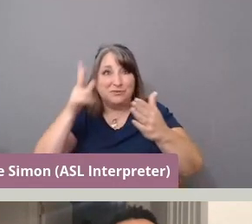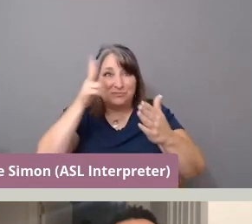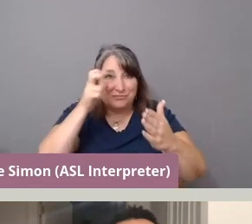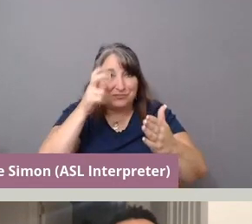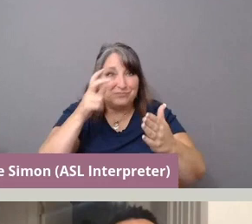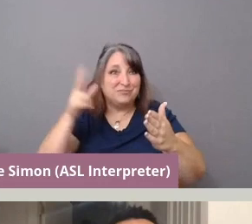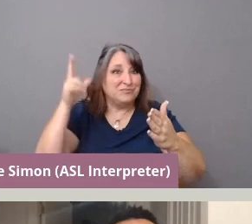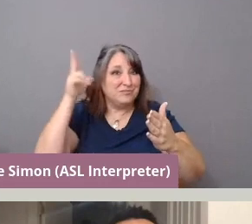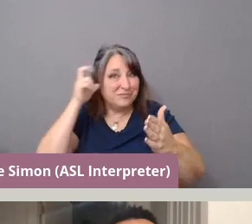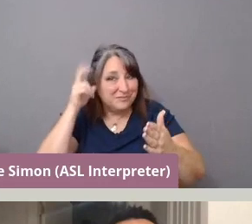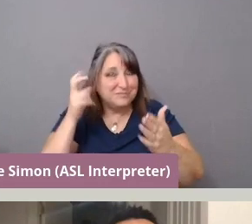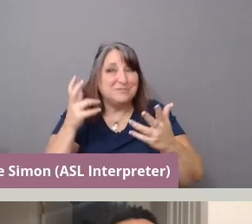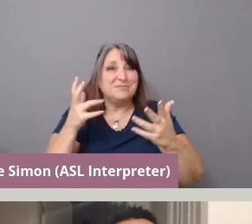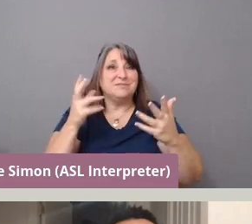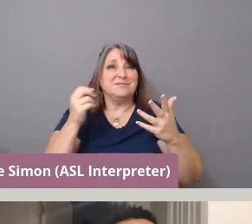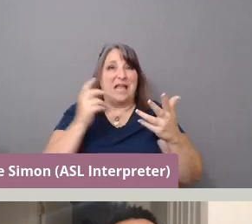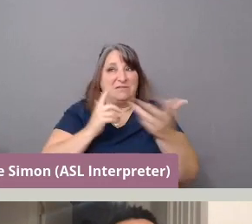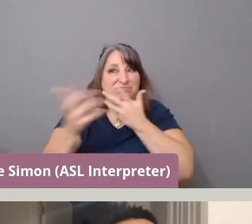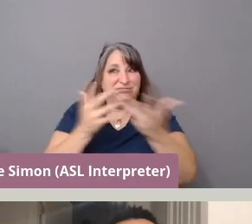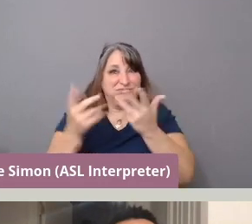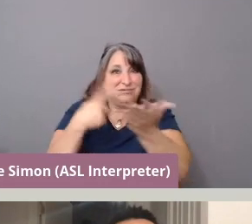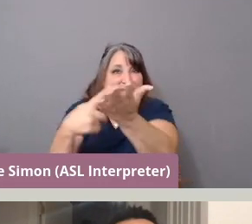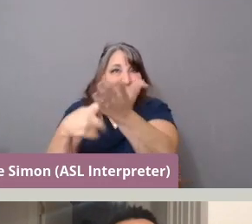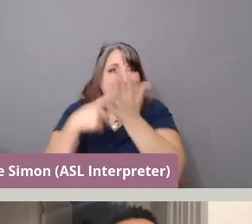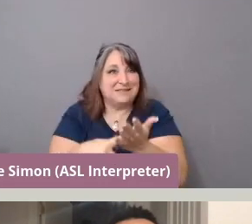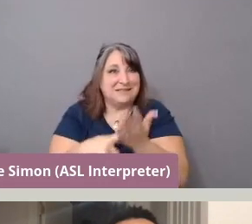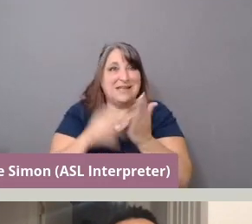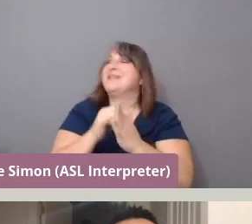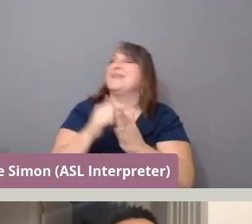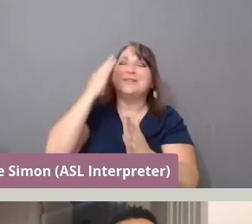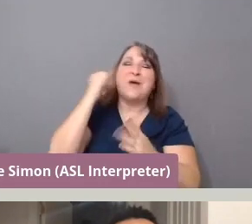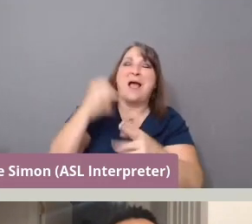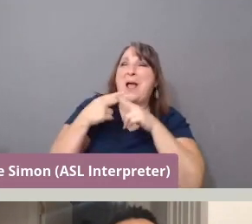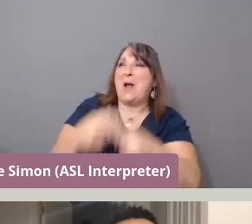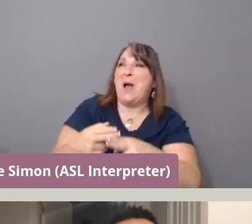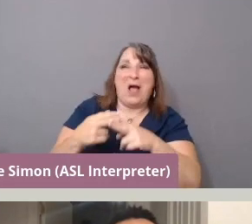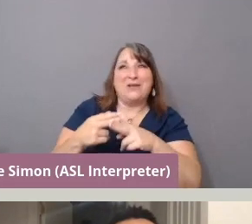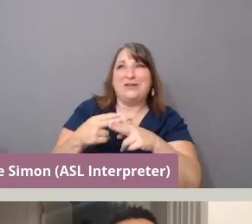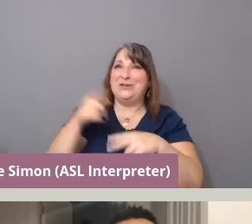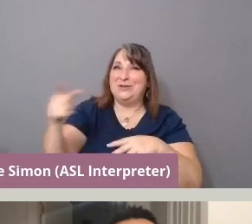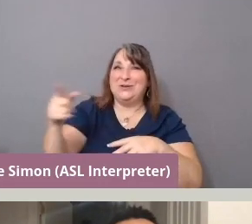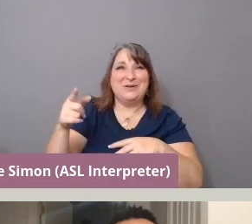with some back-and-forth. Jim, that's why I call you a no-tour director. You know, money is beneath you.